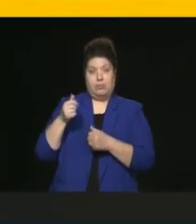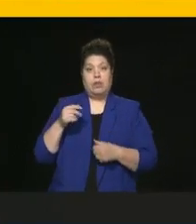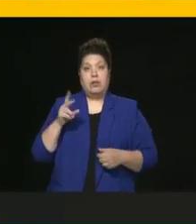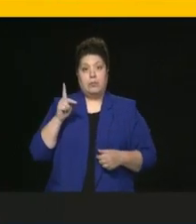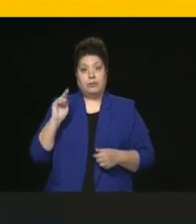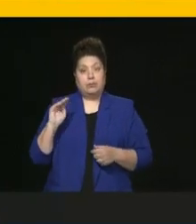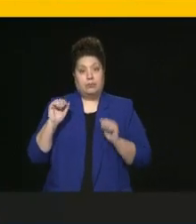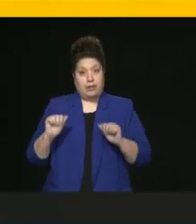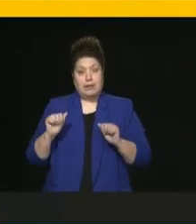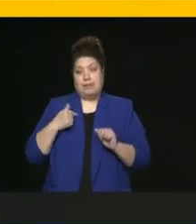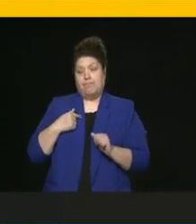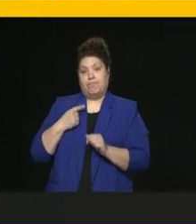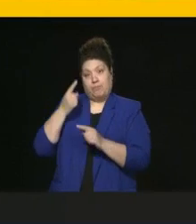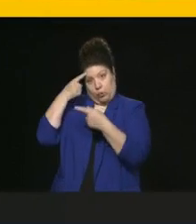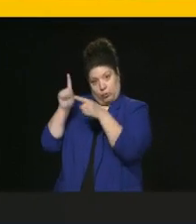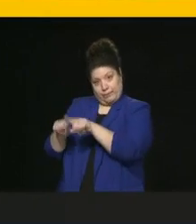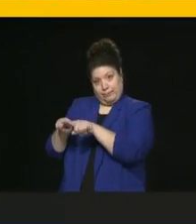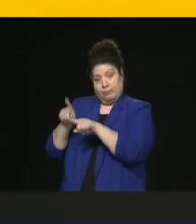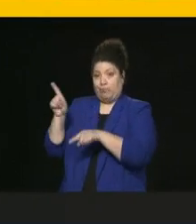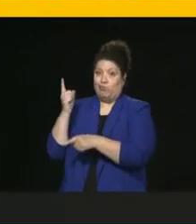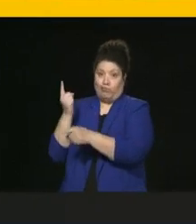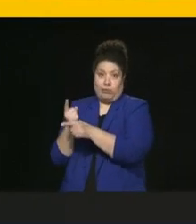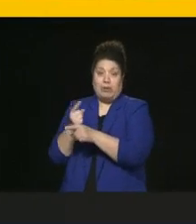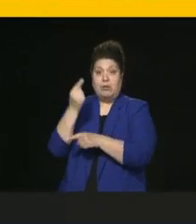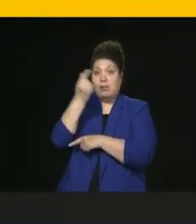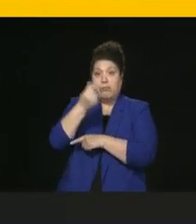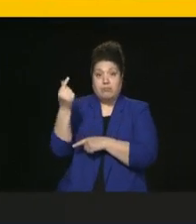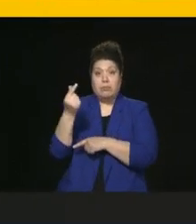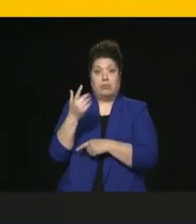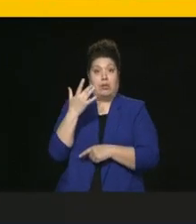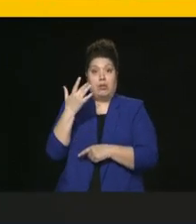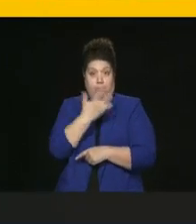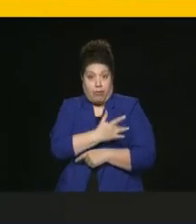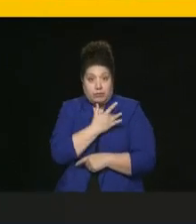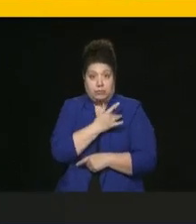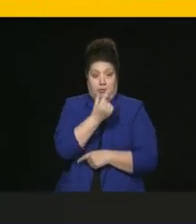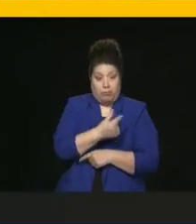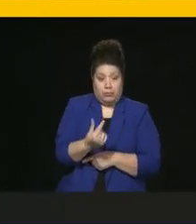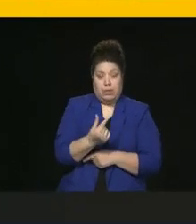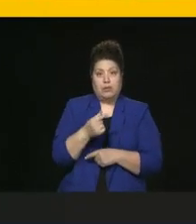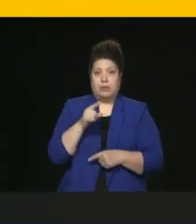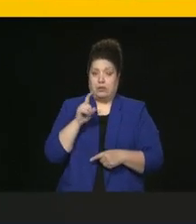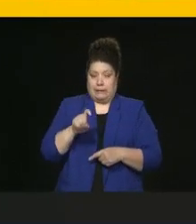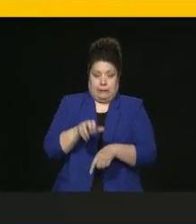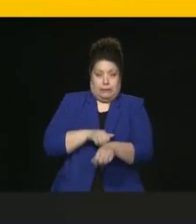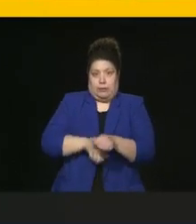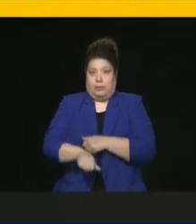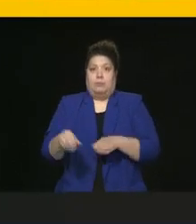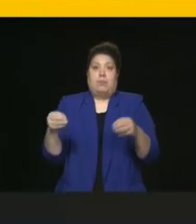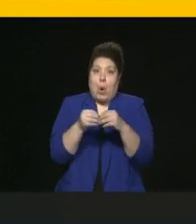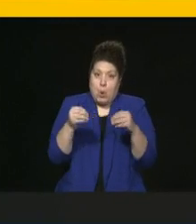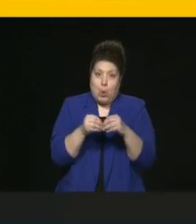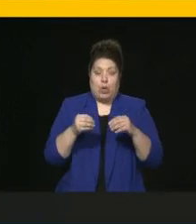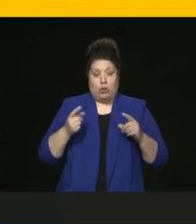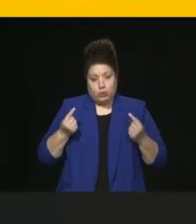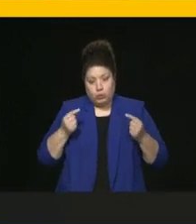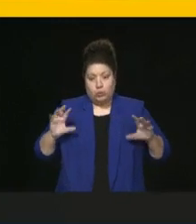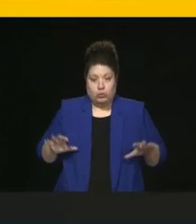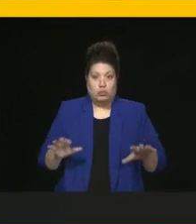FIRST OF ALL, I AGREE WITH THE ASSESSMENT THAT WE HAVE TO DO A BETTER JOB COLLECTIVELY AS GOVERNMENTS.